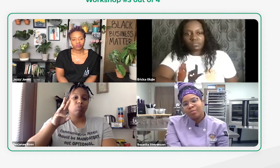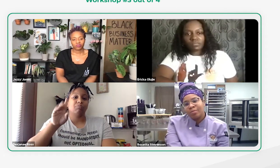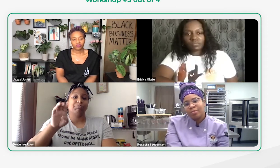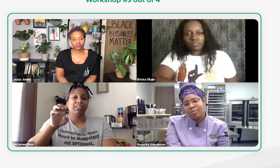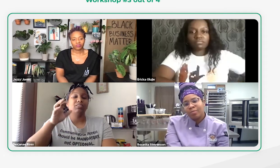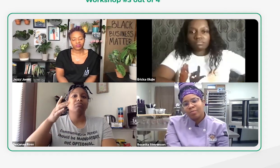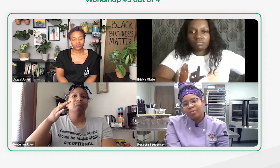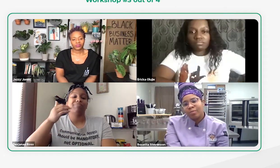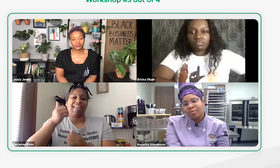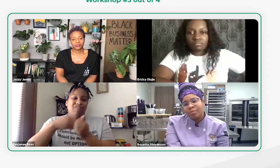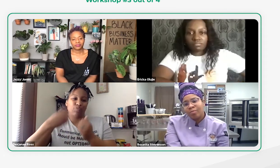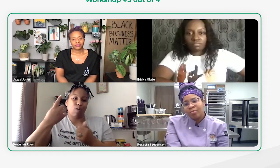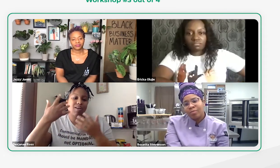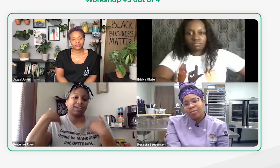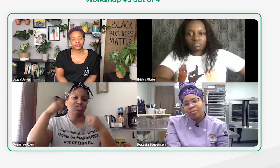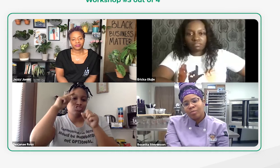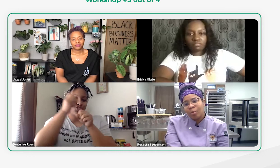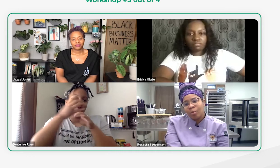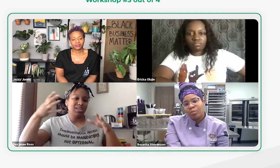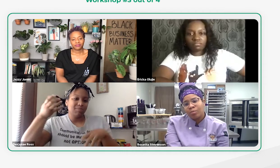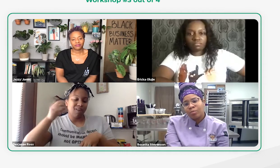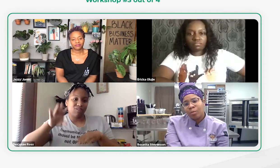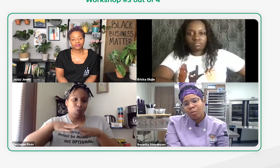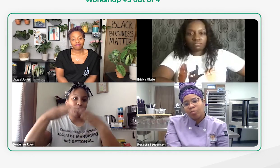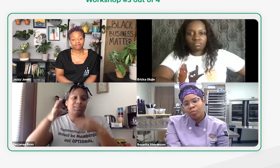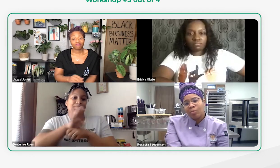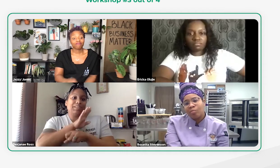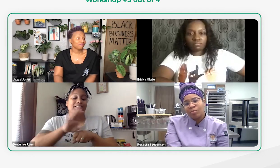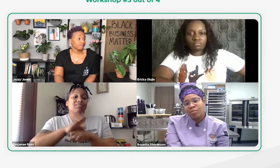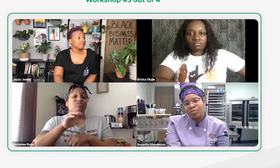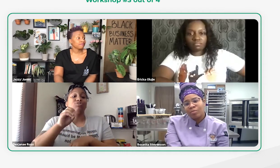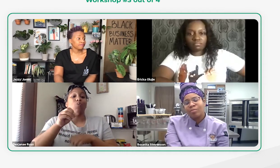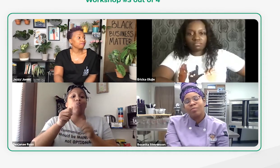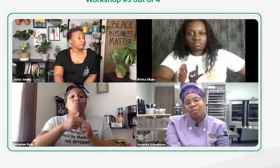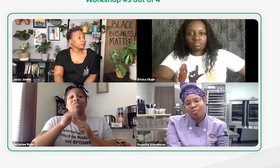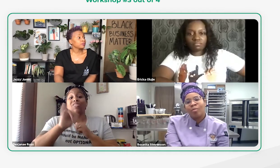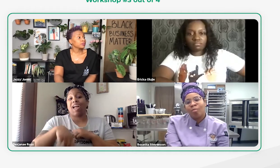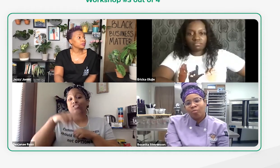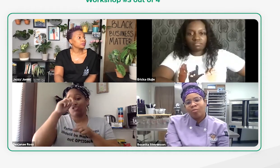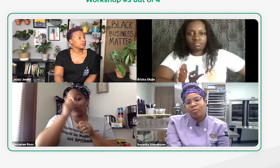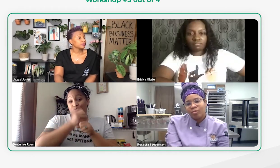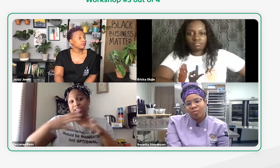Well, the tips I would offer is everyone has a dream. Everyone has a dream about owning